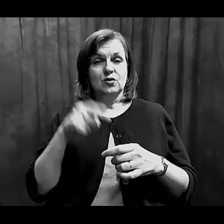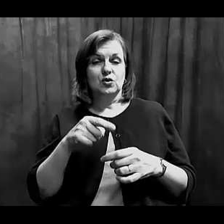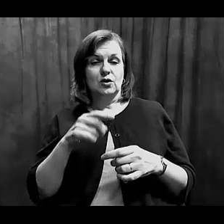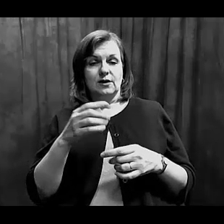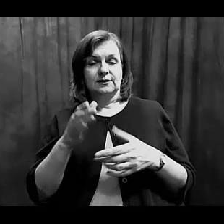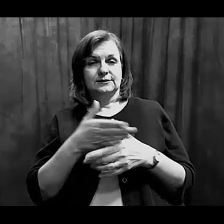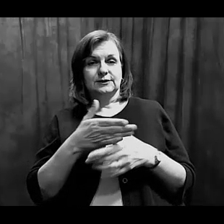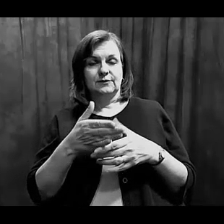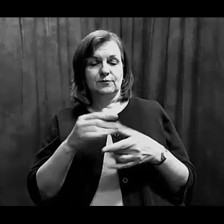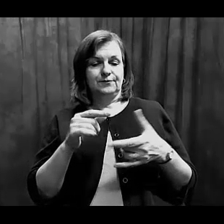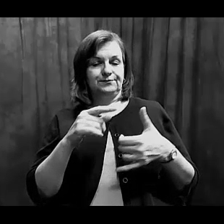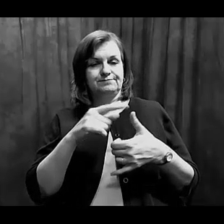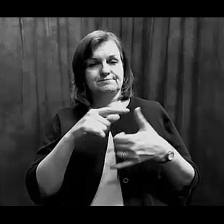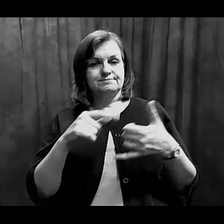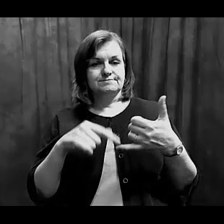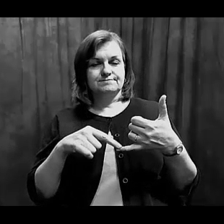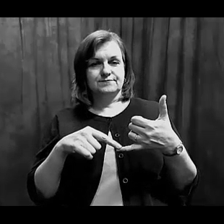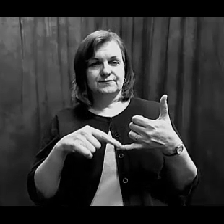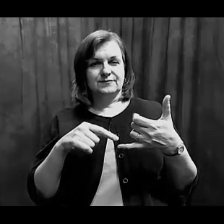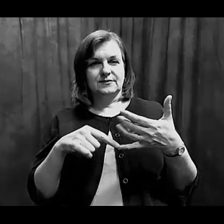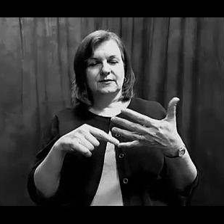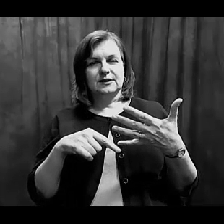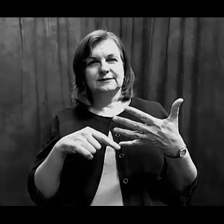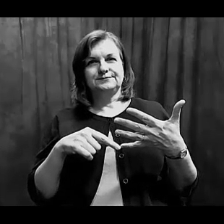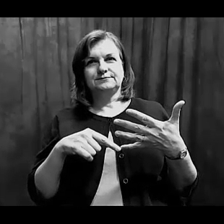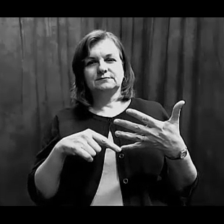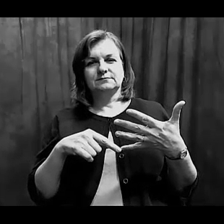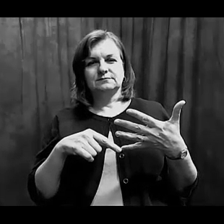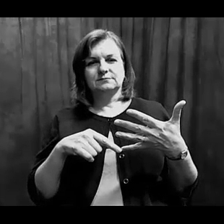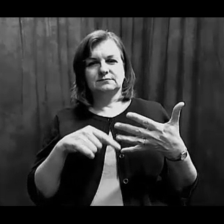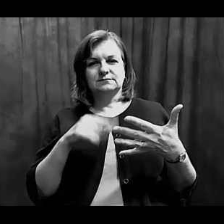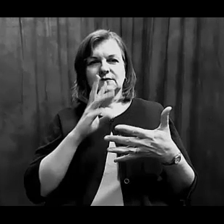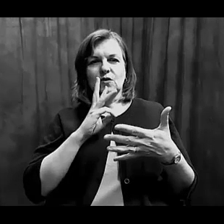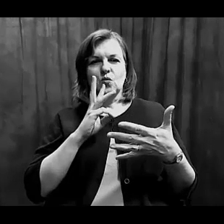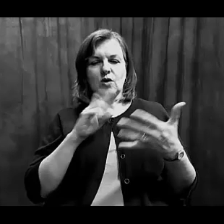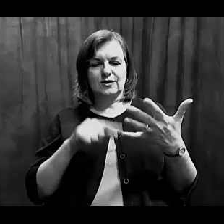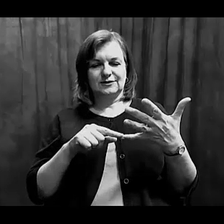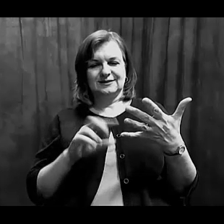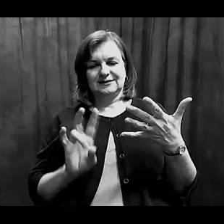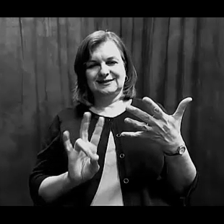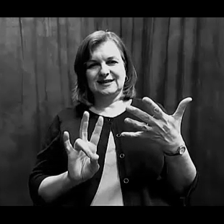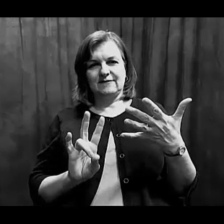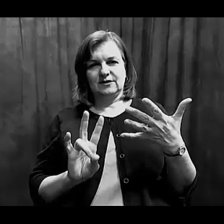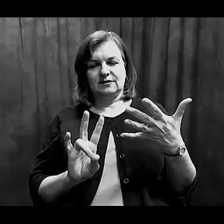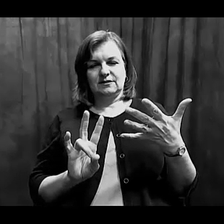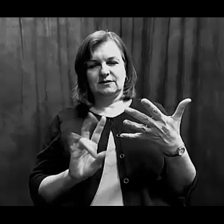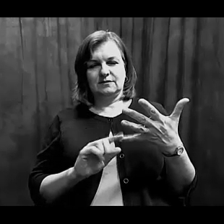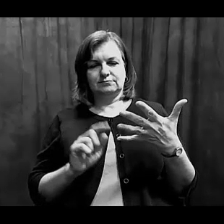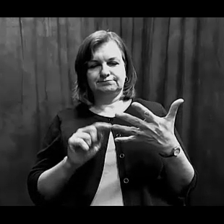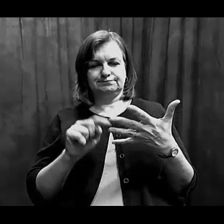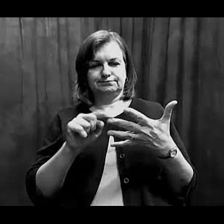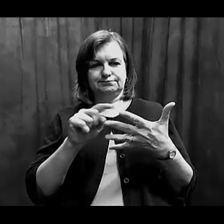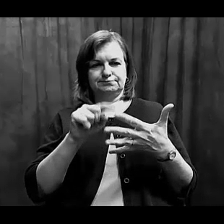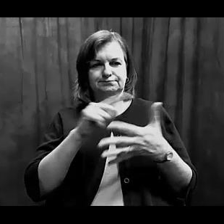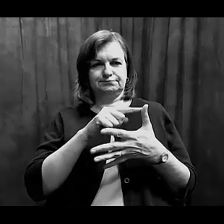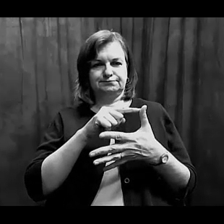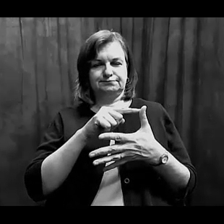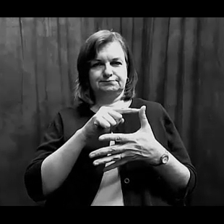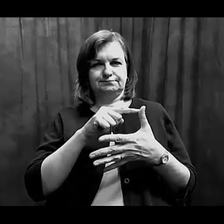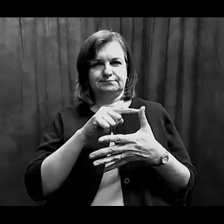those are huge changes if you actually went from let's see -- water at 7